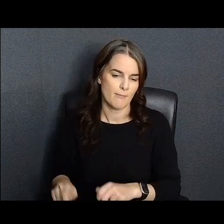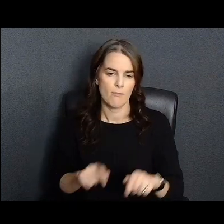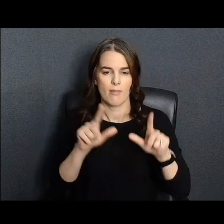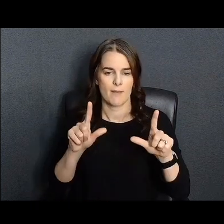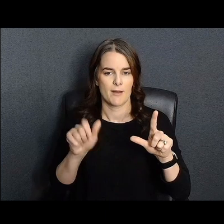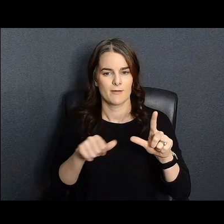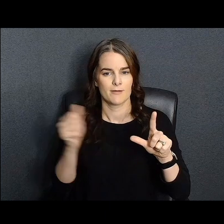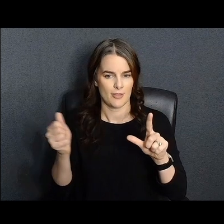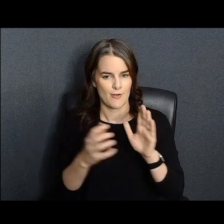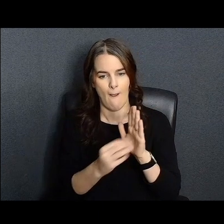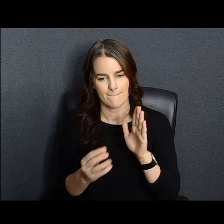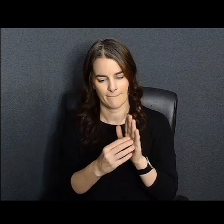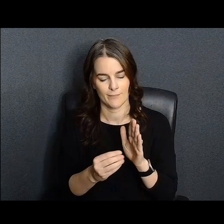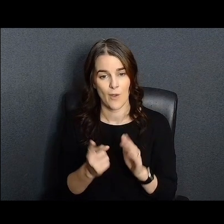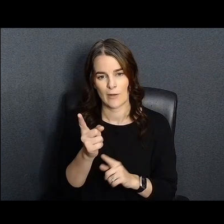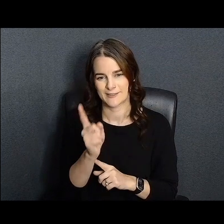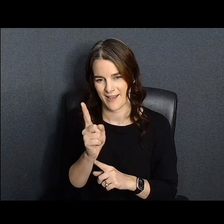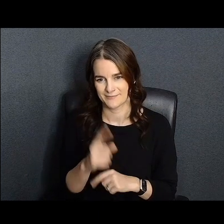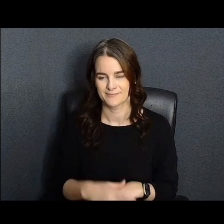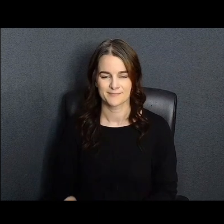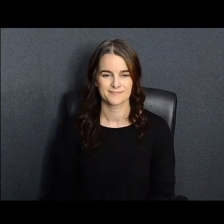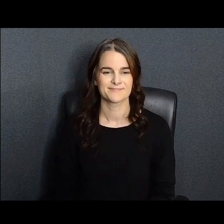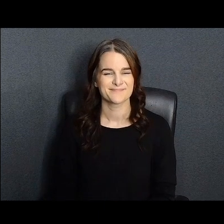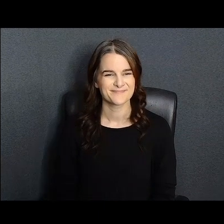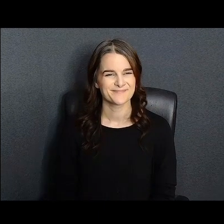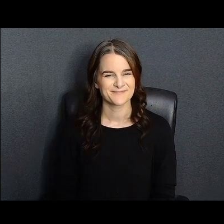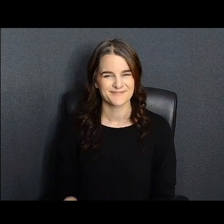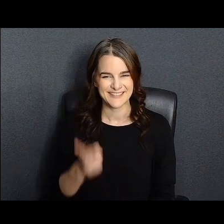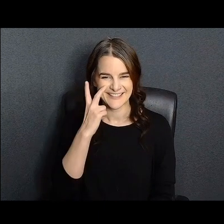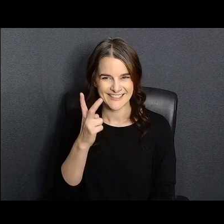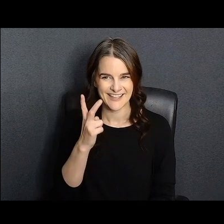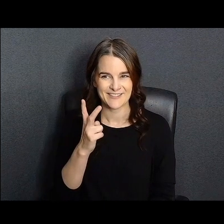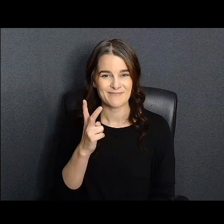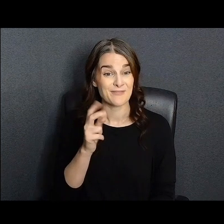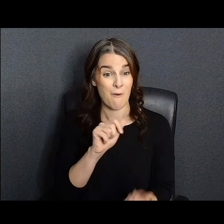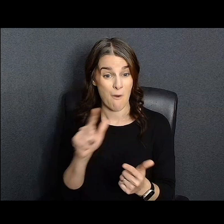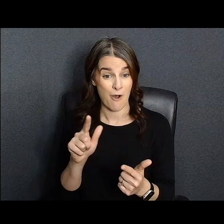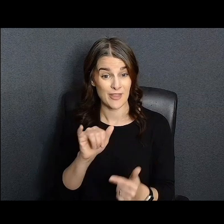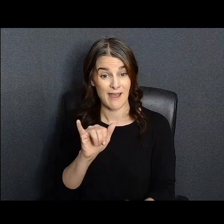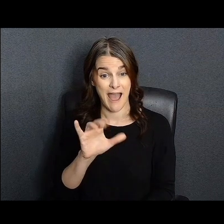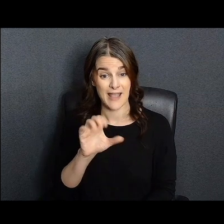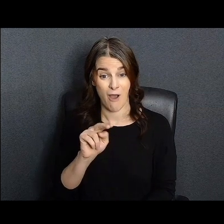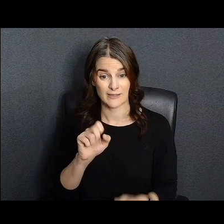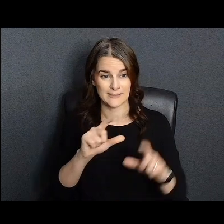One second. So in this screen here, you see all of these icons, the bright green ones.